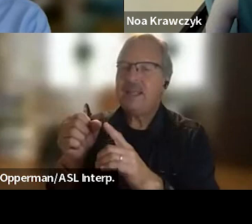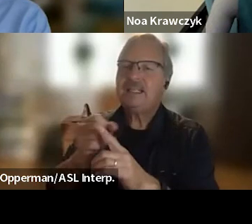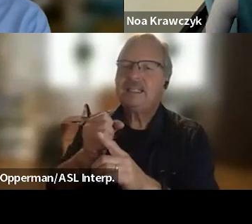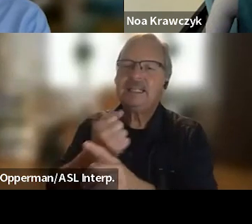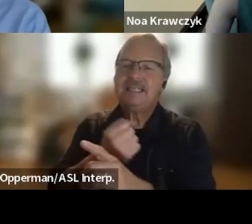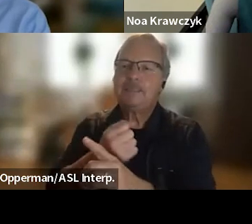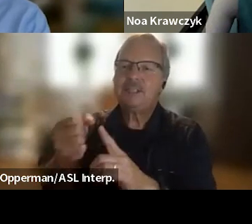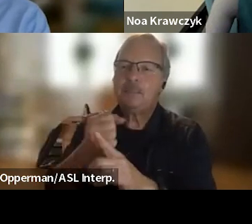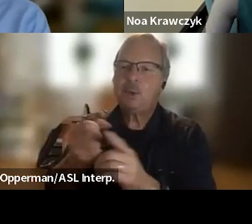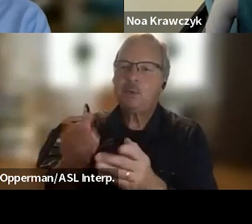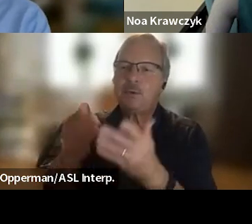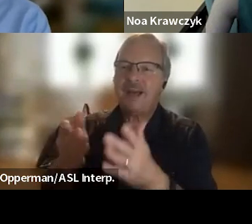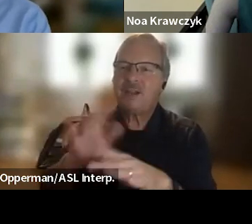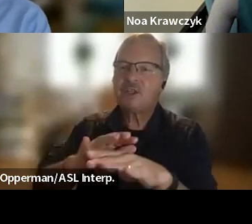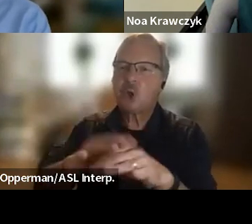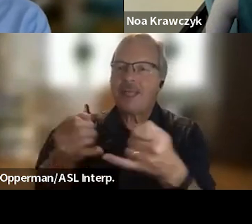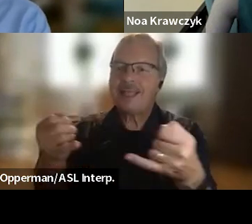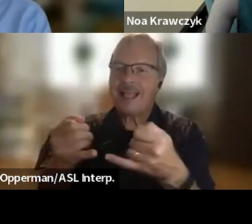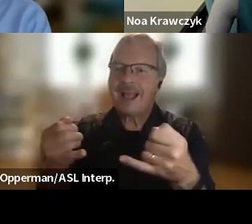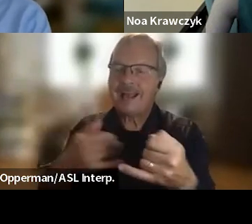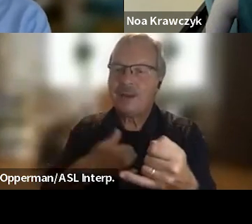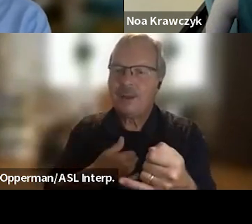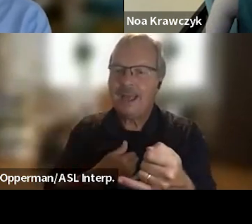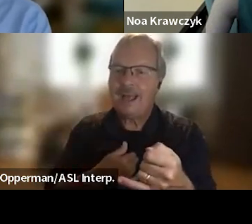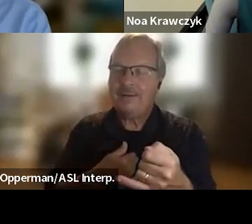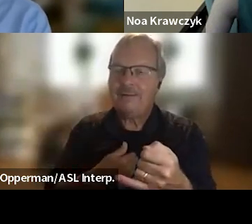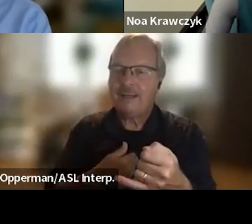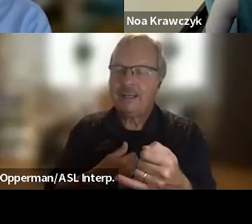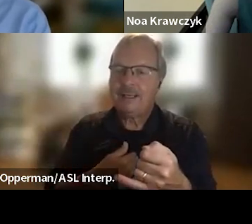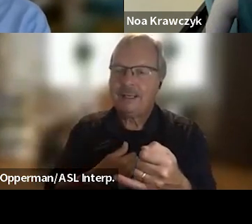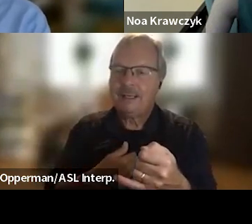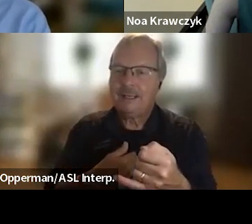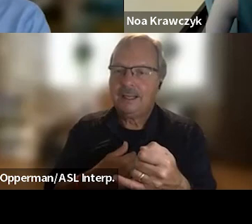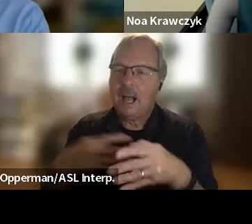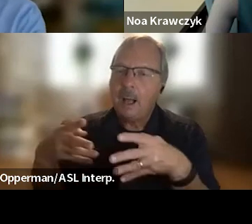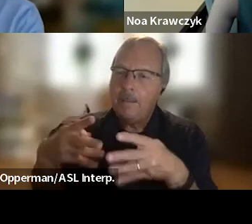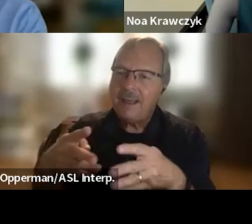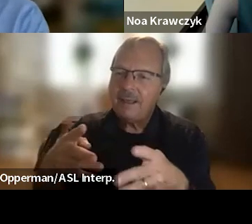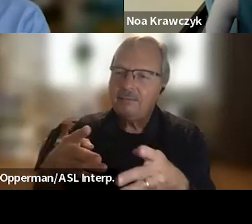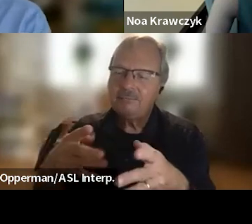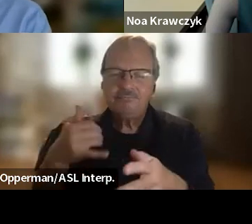that's online. We have a method for folks to call and get connected.